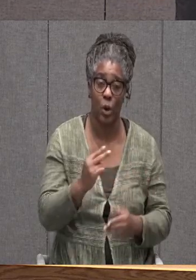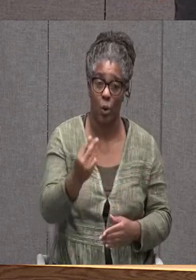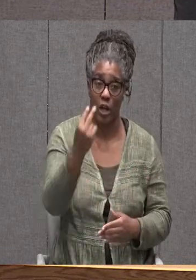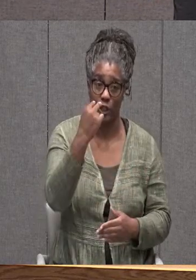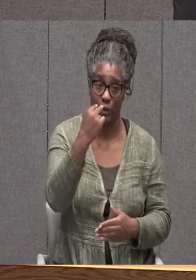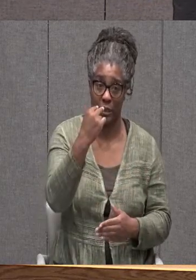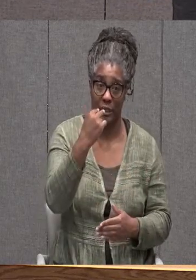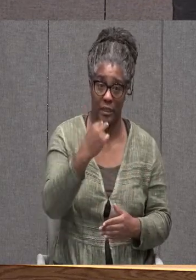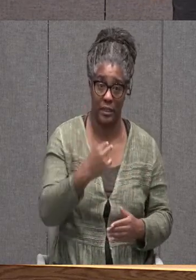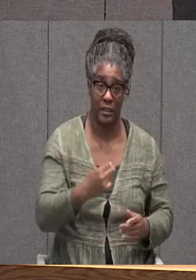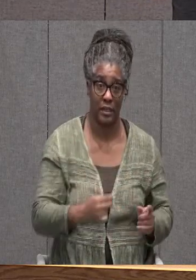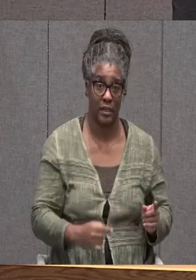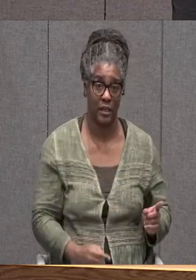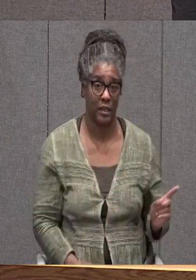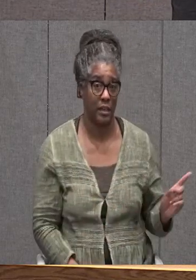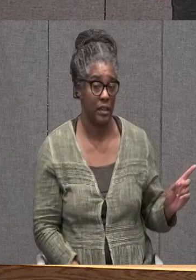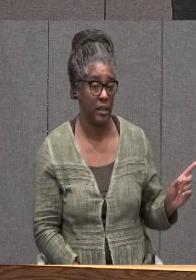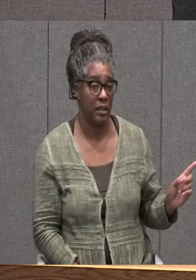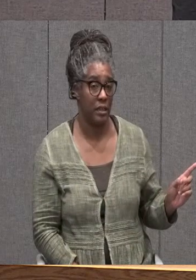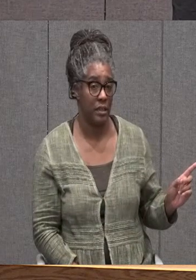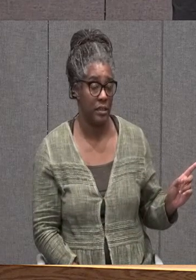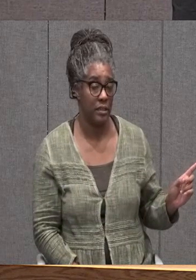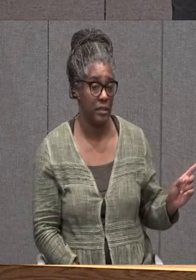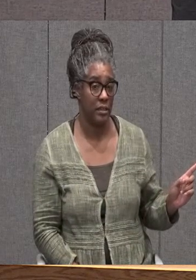I'm gonna do eight heel taps, starting with my right foot,